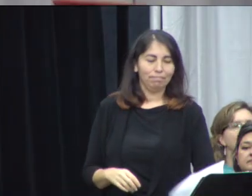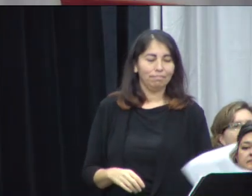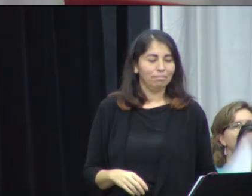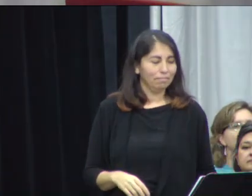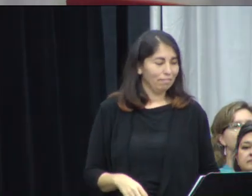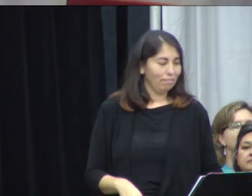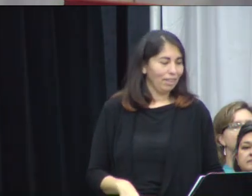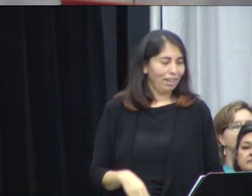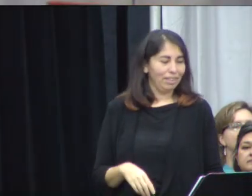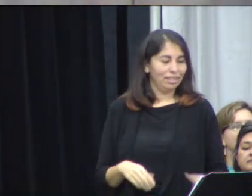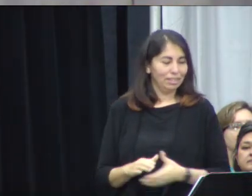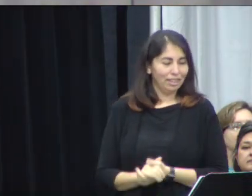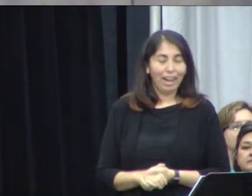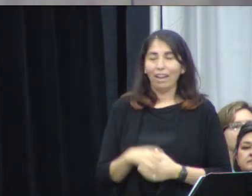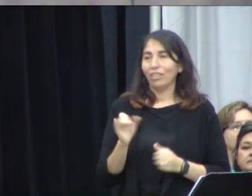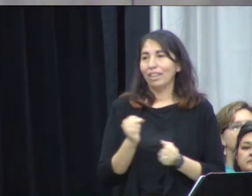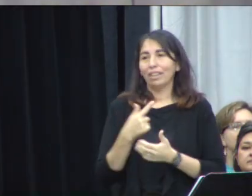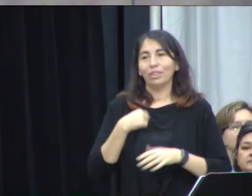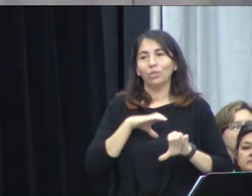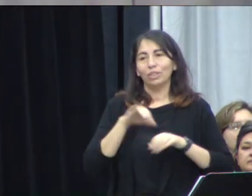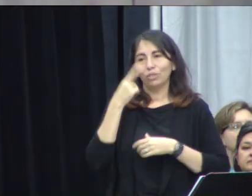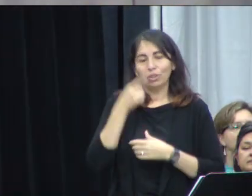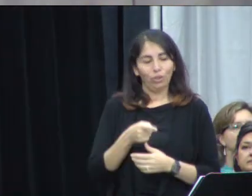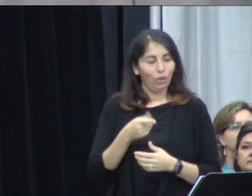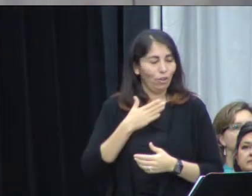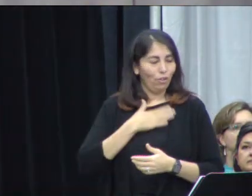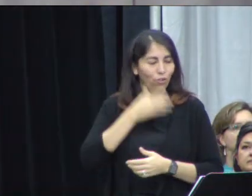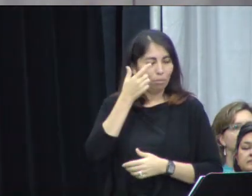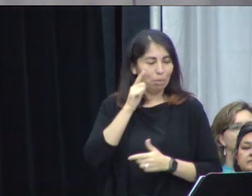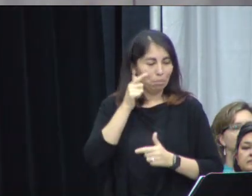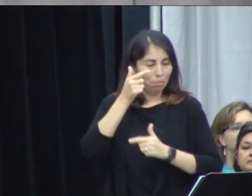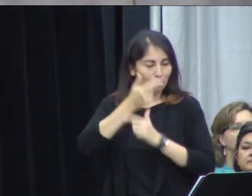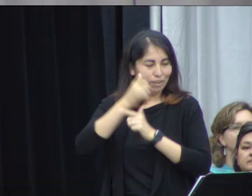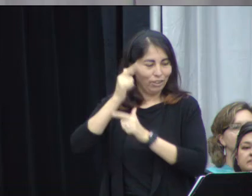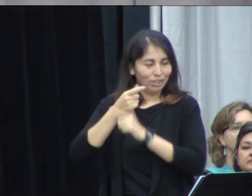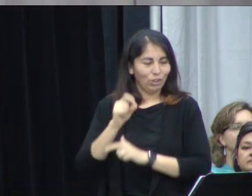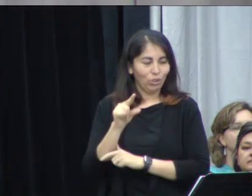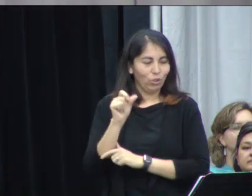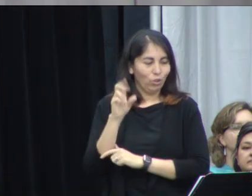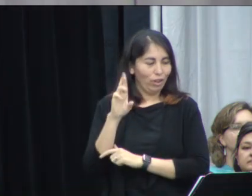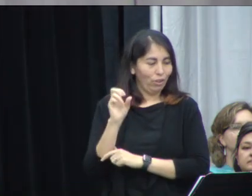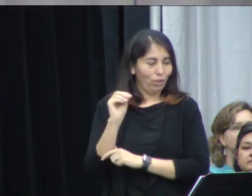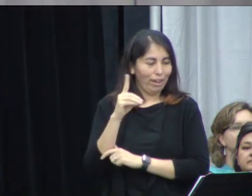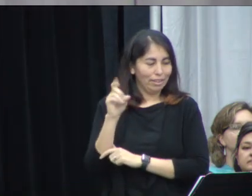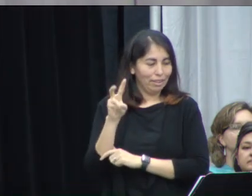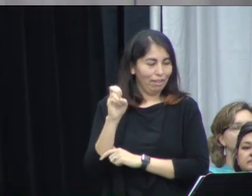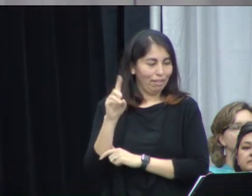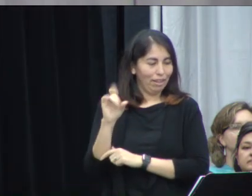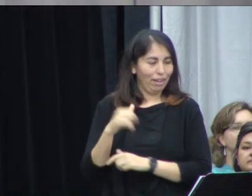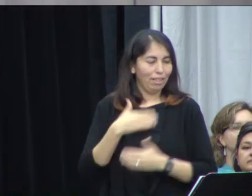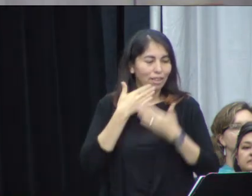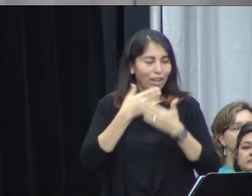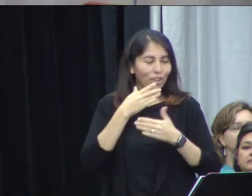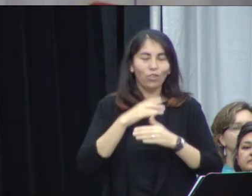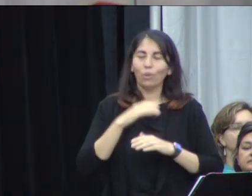To both of my brothers, Guero and David, thank you for setting the bar so high and thank you for being here today to watch me surpass it.